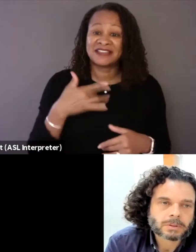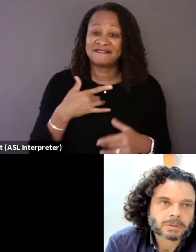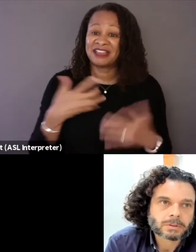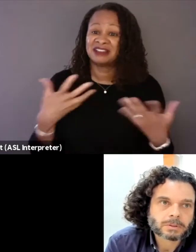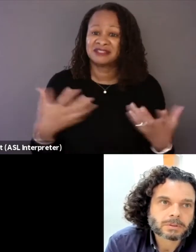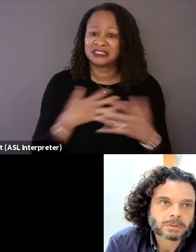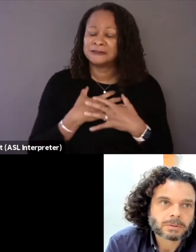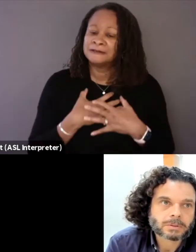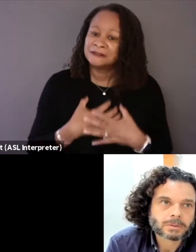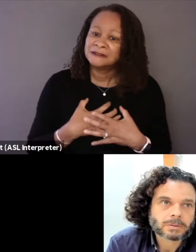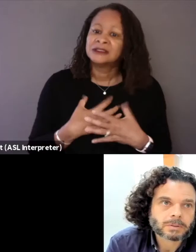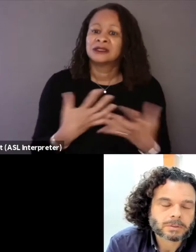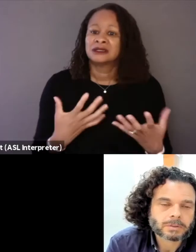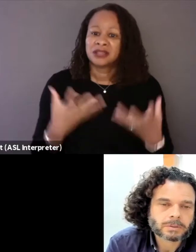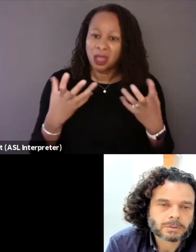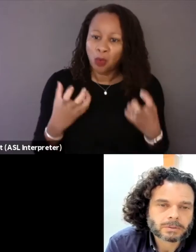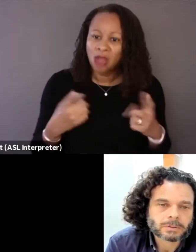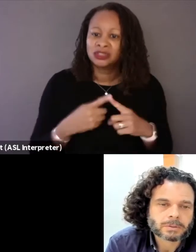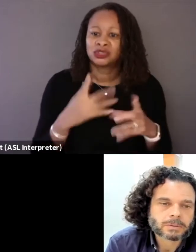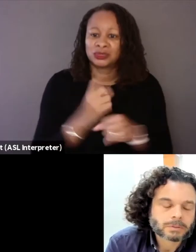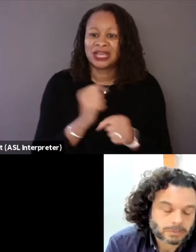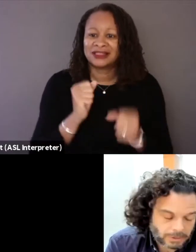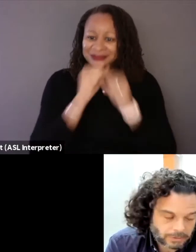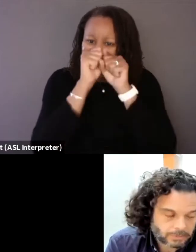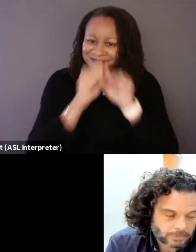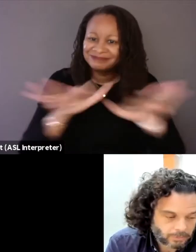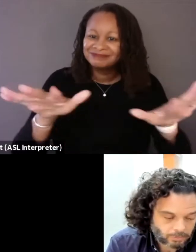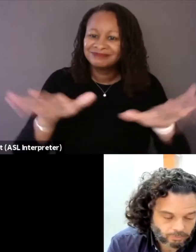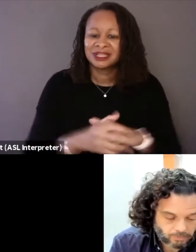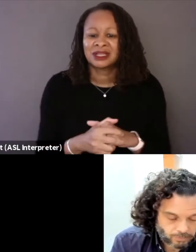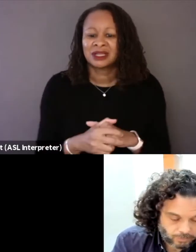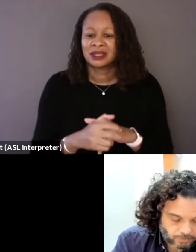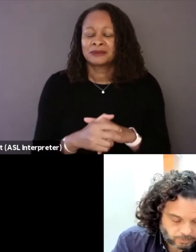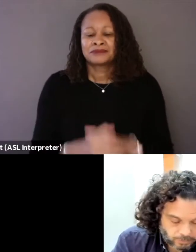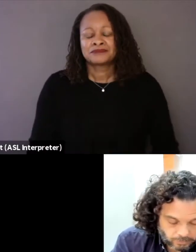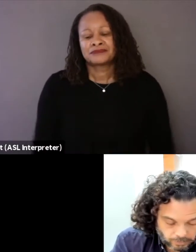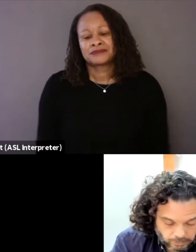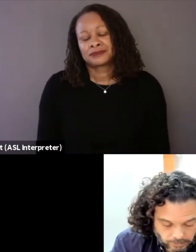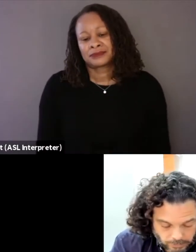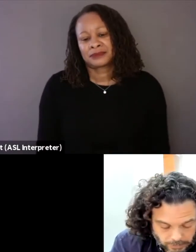about this, they wanted to get that out. Yeah. I mean, truth be like, but we did definitely say,